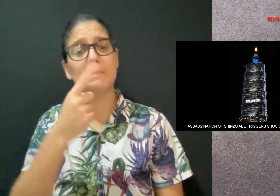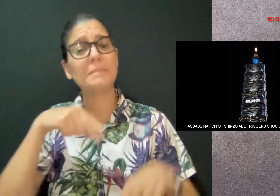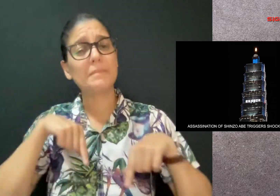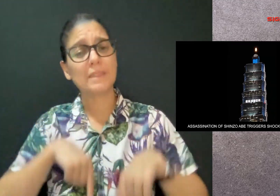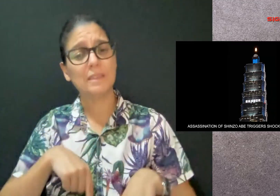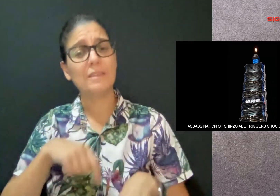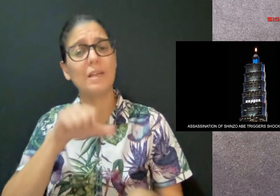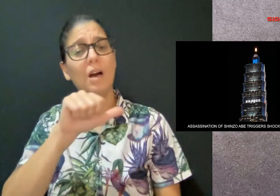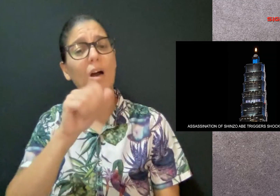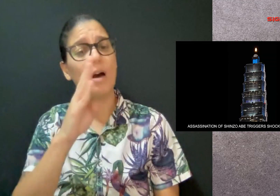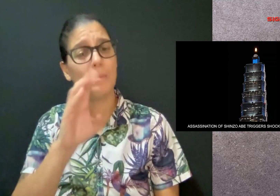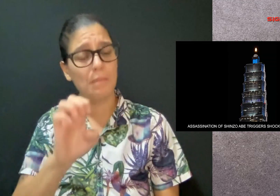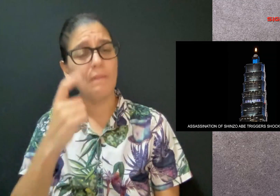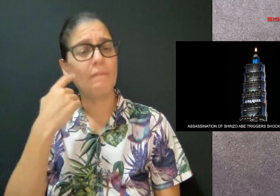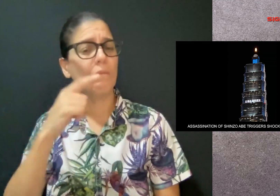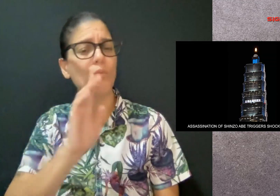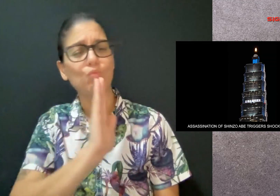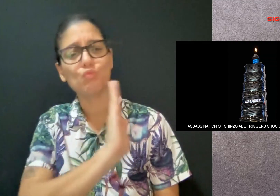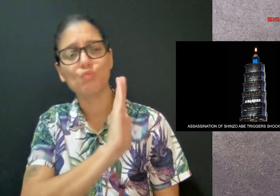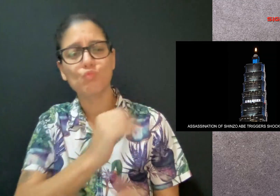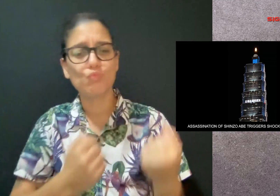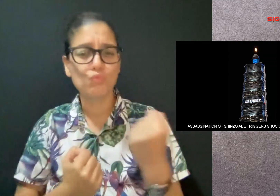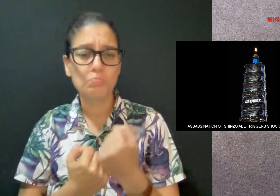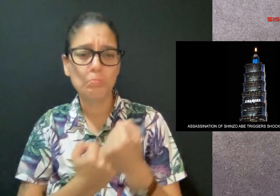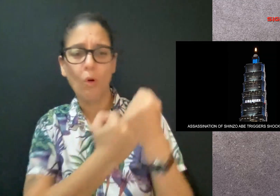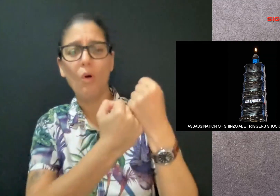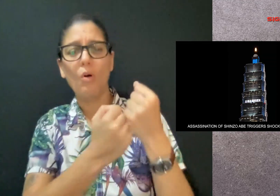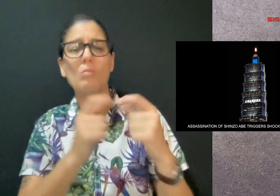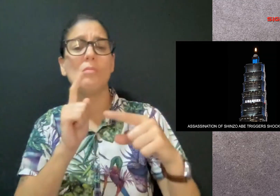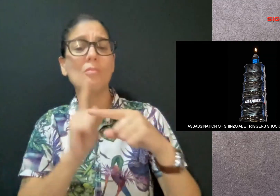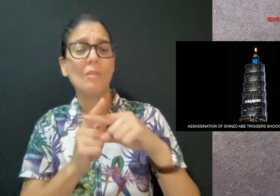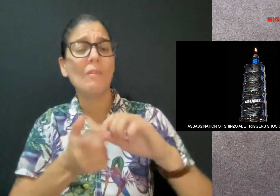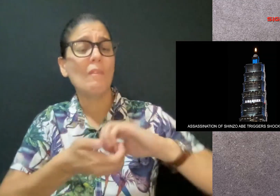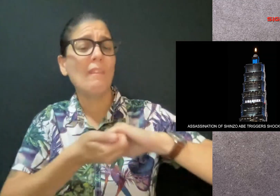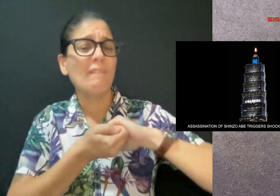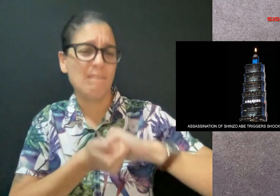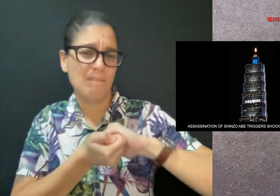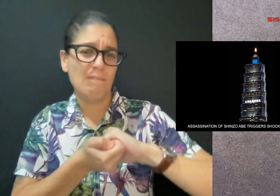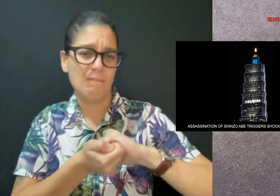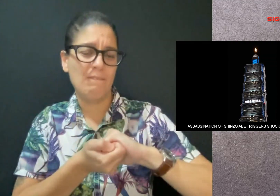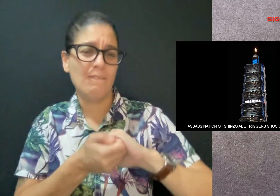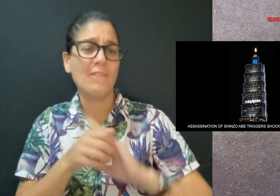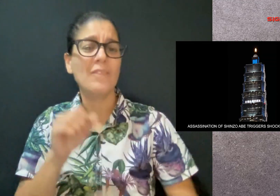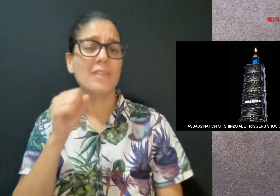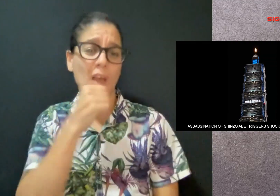and thank you Prime Minister Abe for your support and friendship to Taiwan